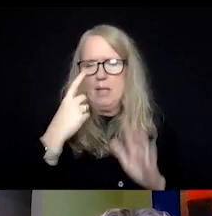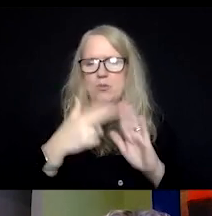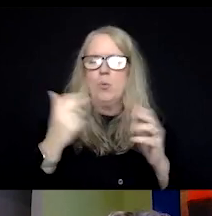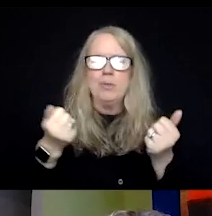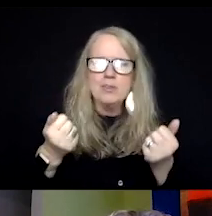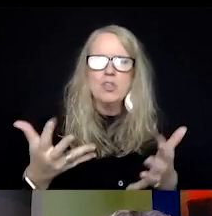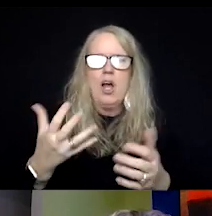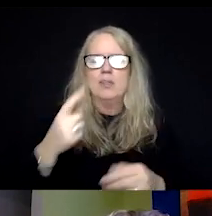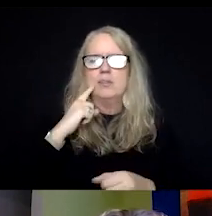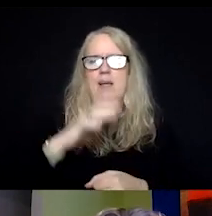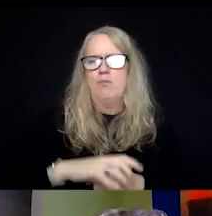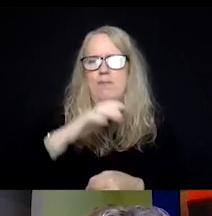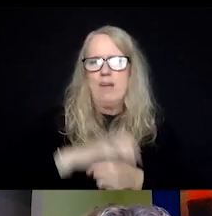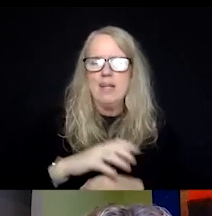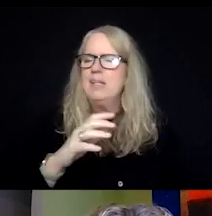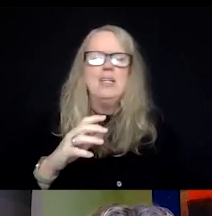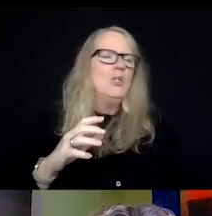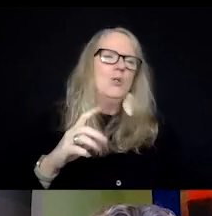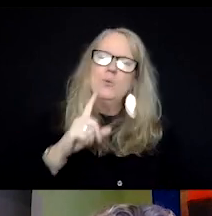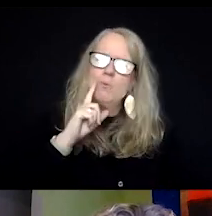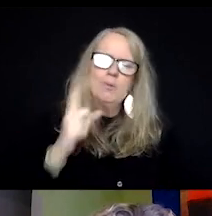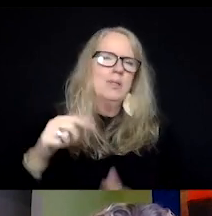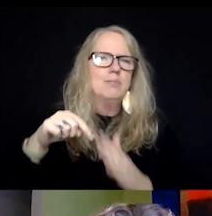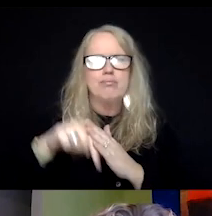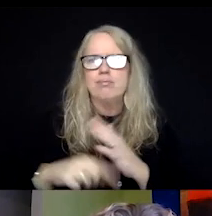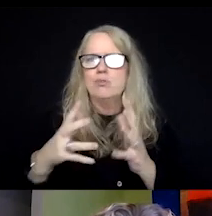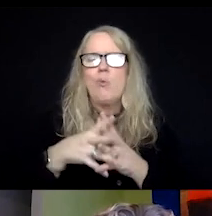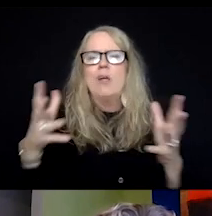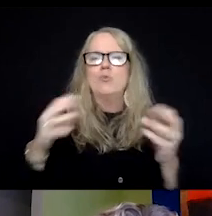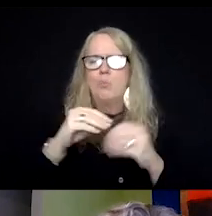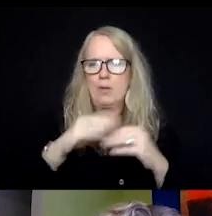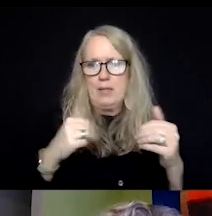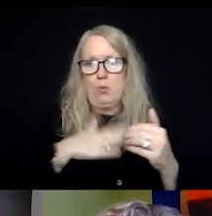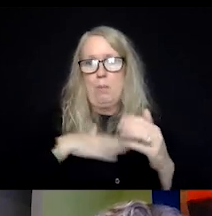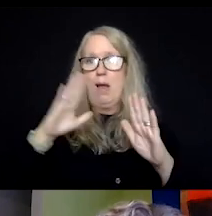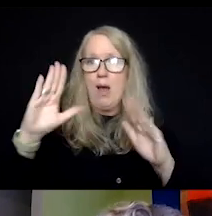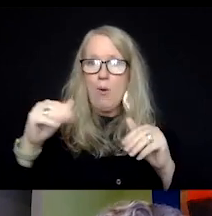IT IS SO MUCH MORE THAN THAT. MY HOPE IS THAT WE TAKE THE POPULATION